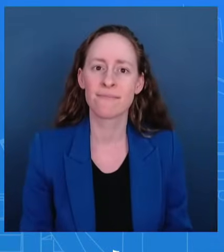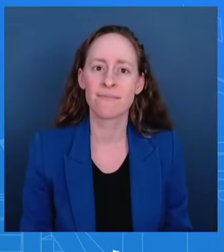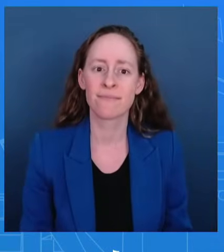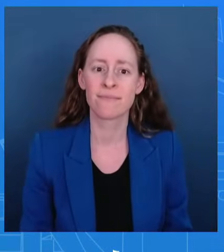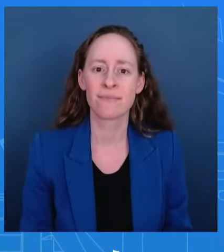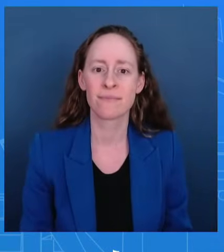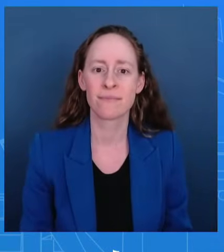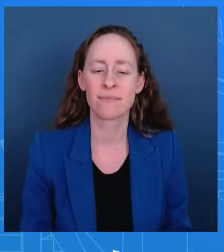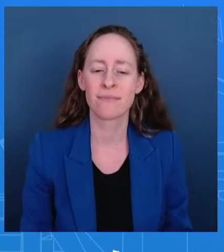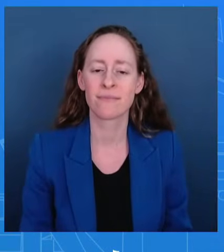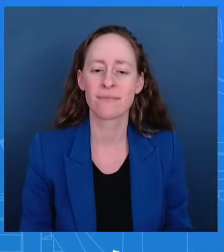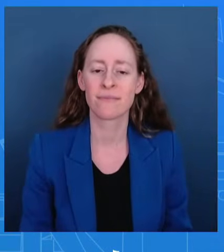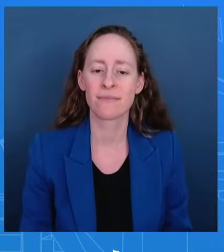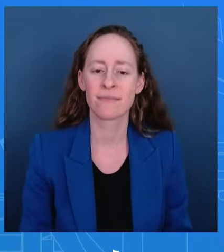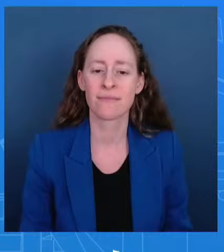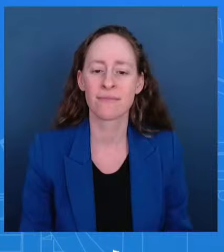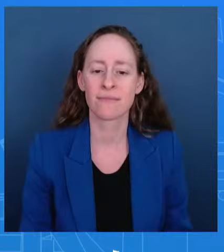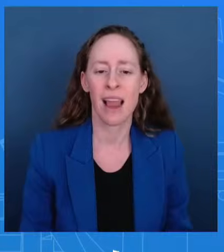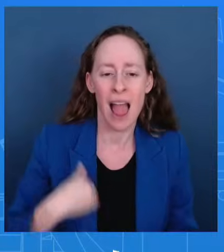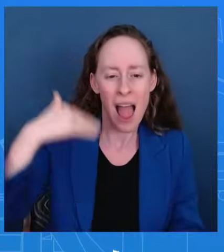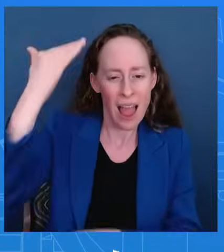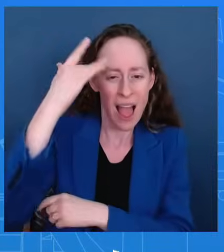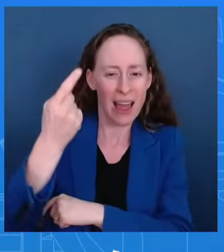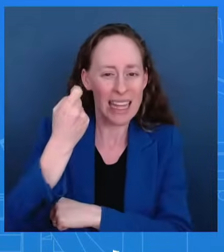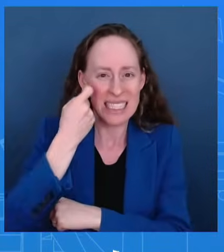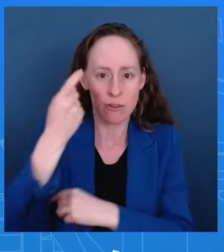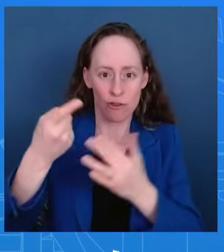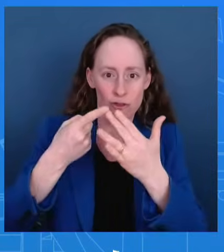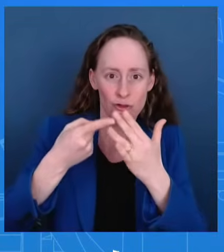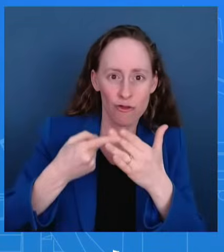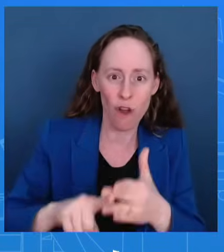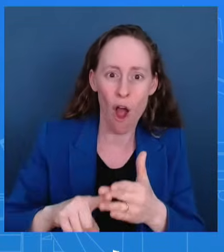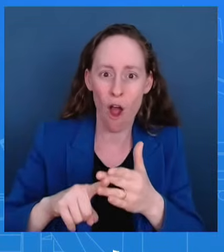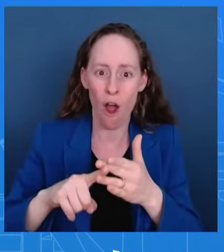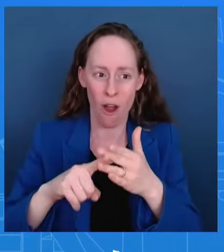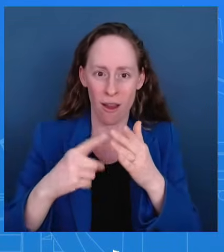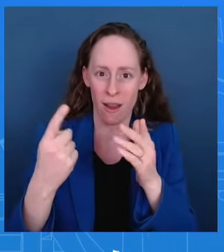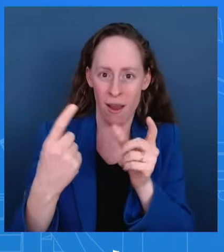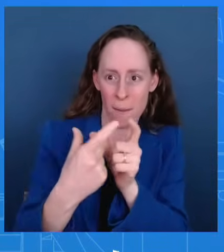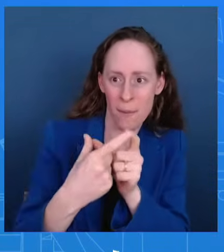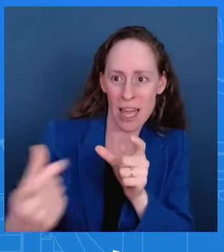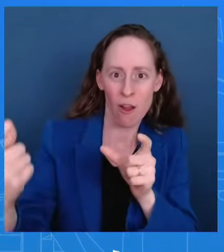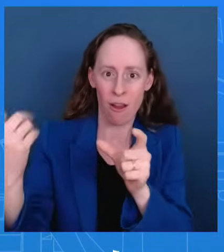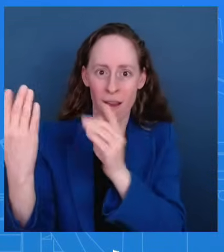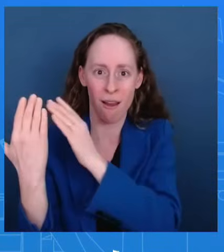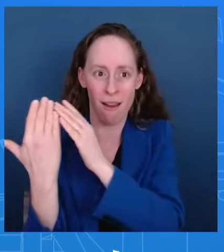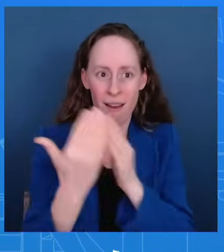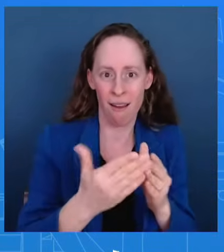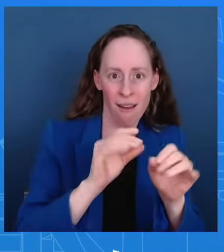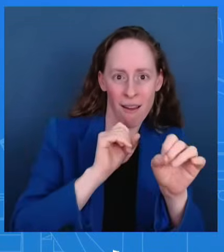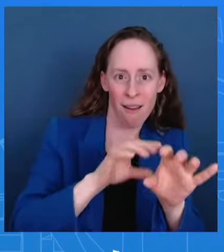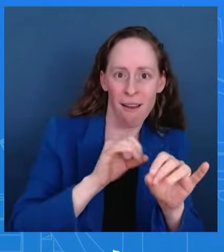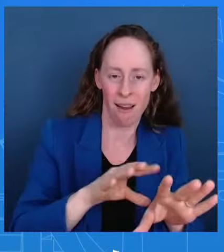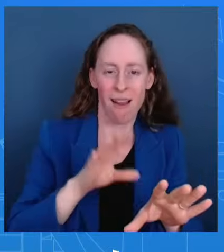Mr. Kirby: But -- The Press: -- but -- you know, even at full capacity, it'll only be a fraction of the amount of aid. Is -- Mr. Kirby: Correct.